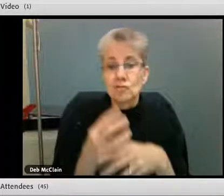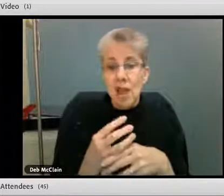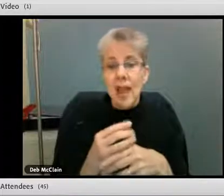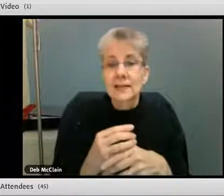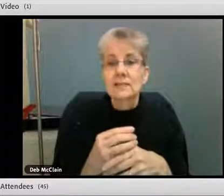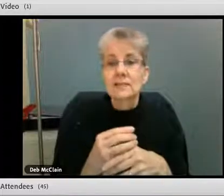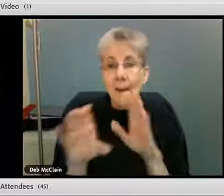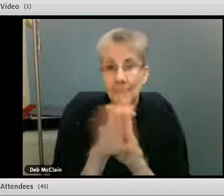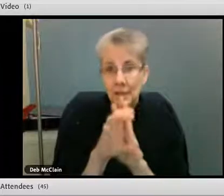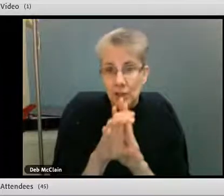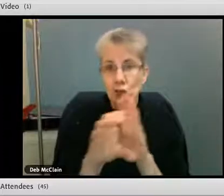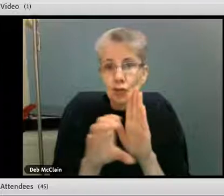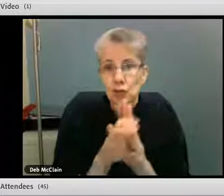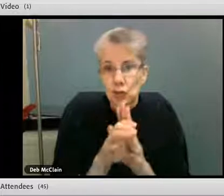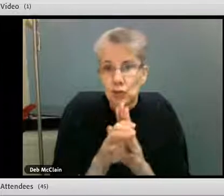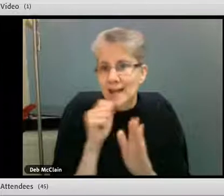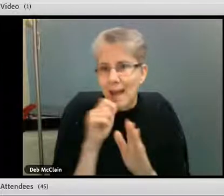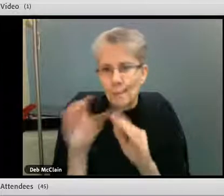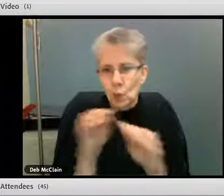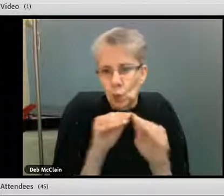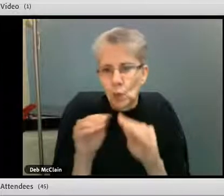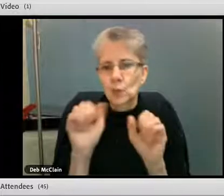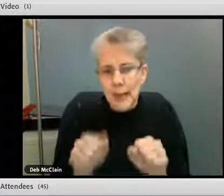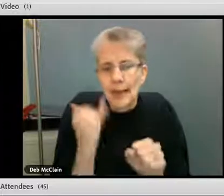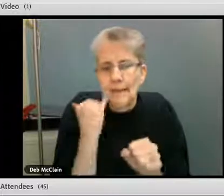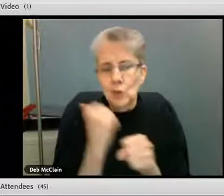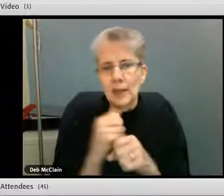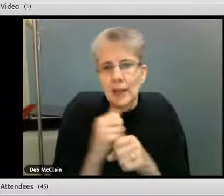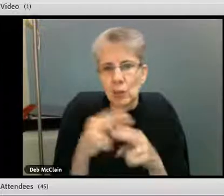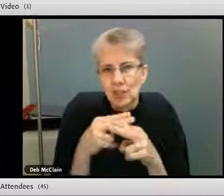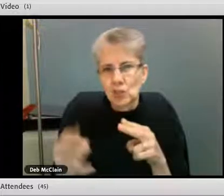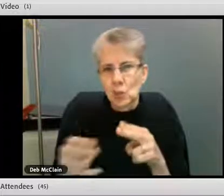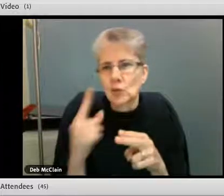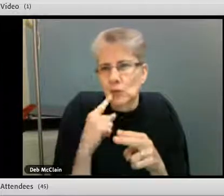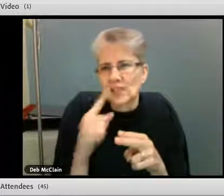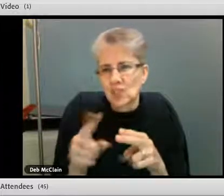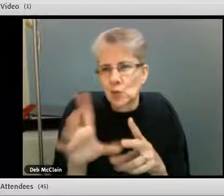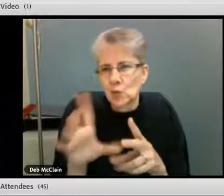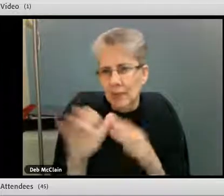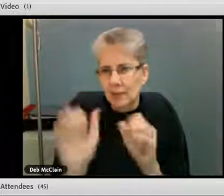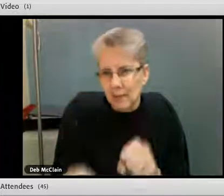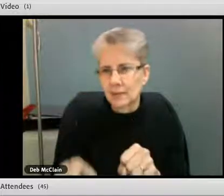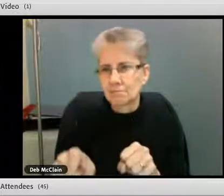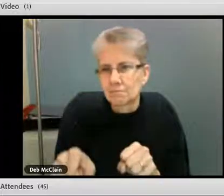Yes, if you make it really short, you can just go ahead and do that, I believe so.